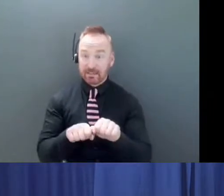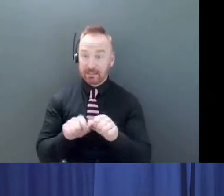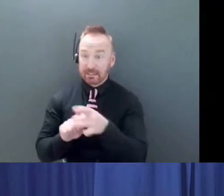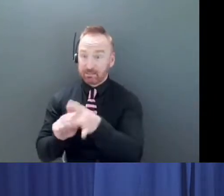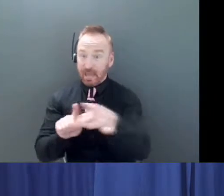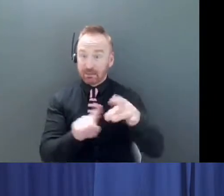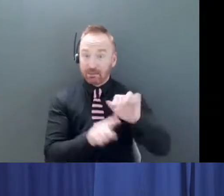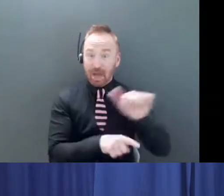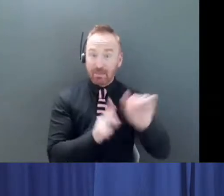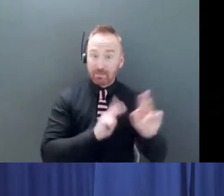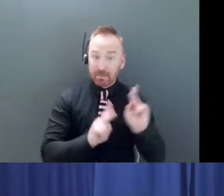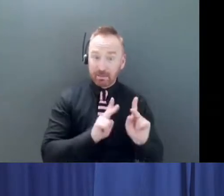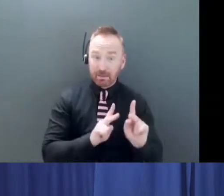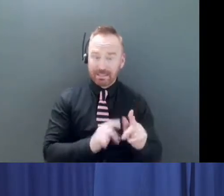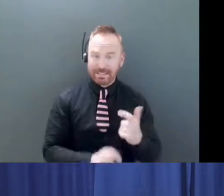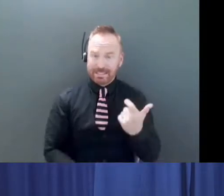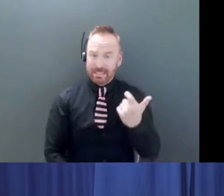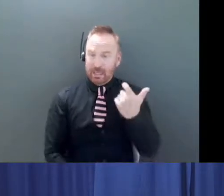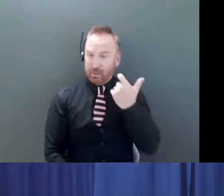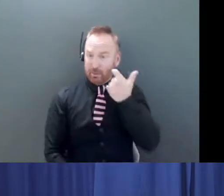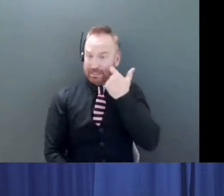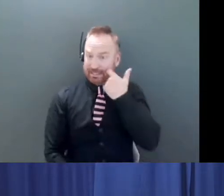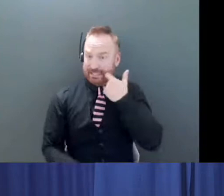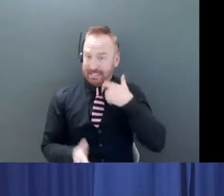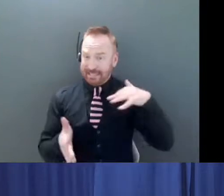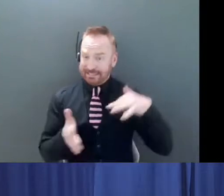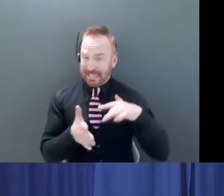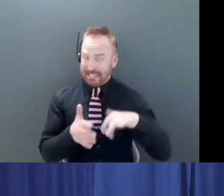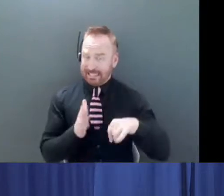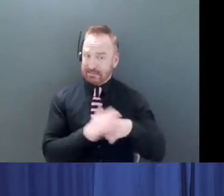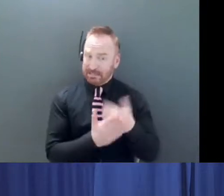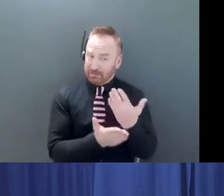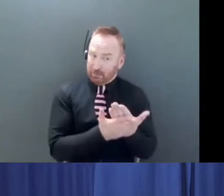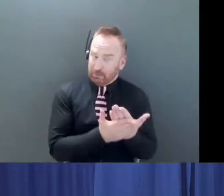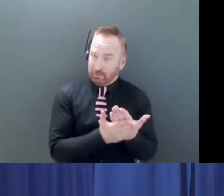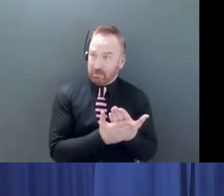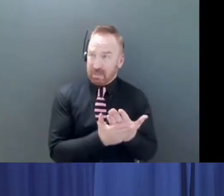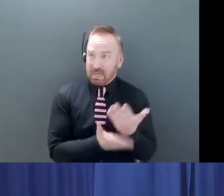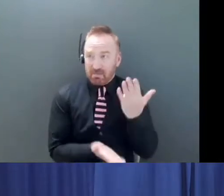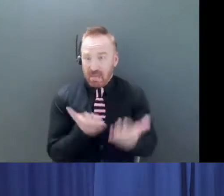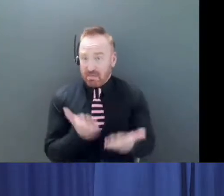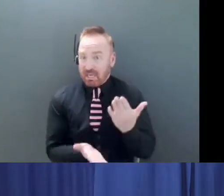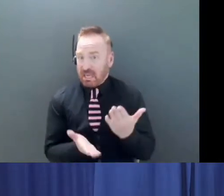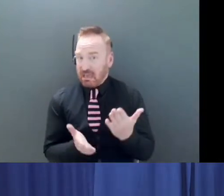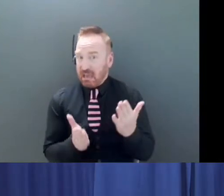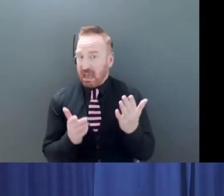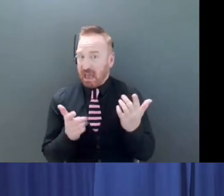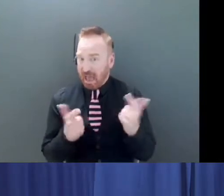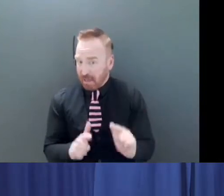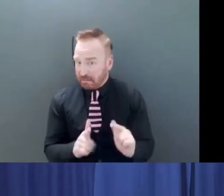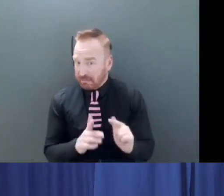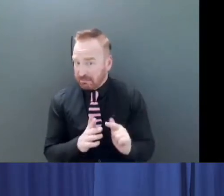So prudence even among fully vaccinated people is definitely warranted. Until we learn more about how